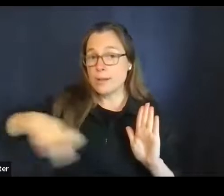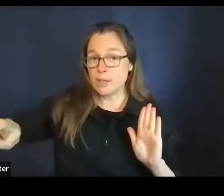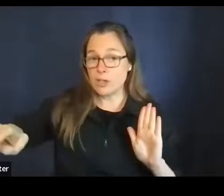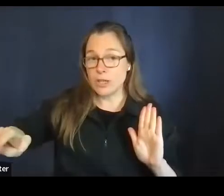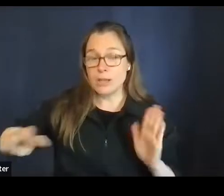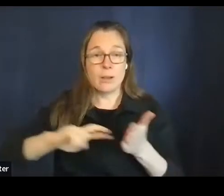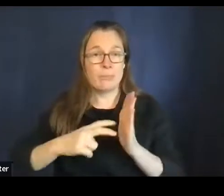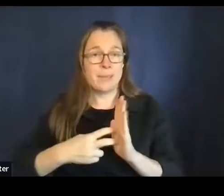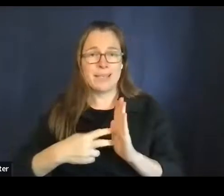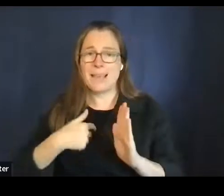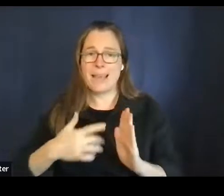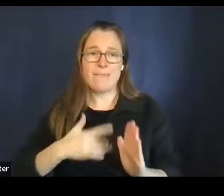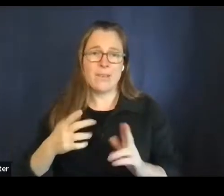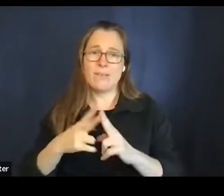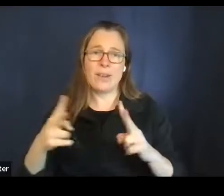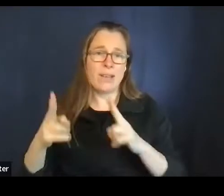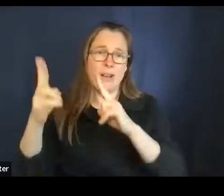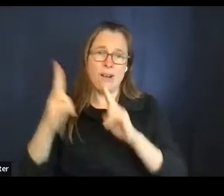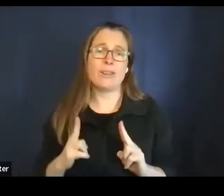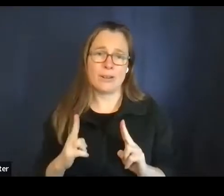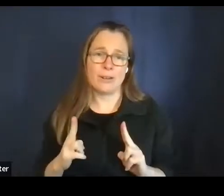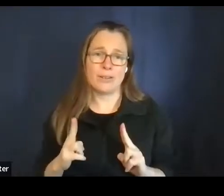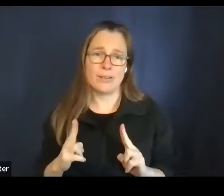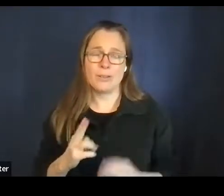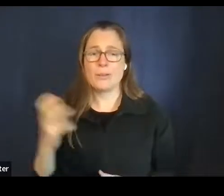and, I should say, a lifetime's worth of challenge,